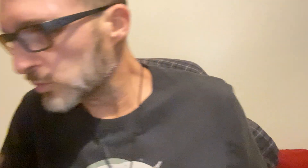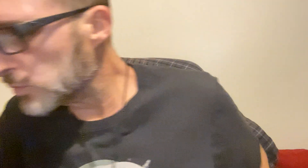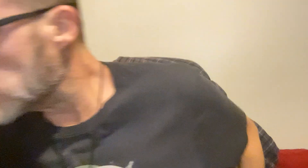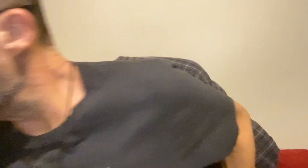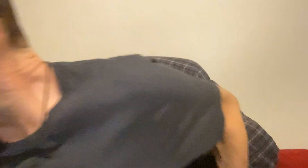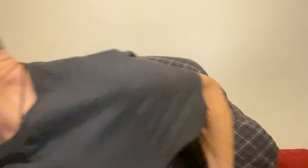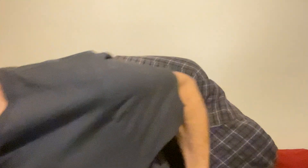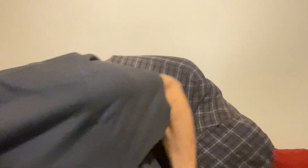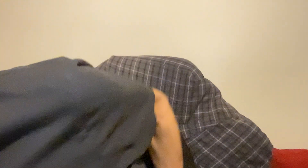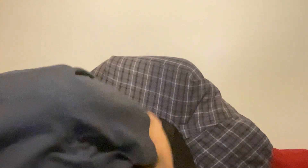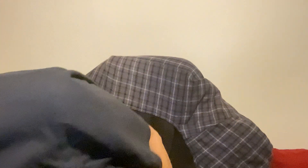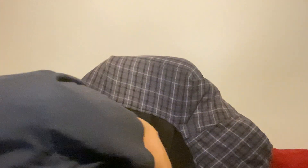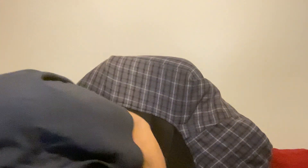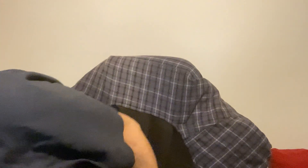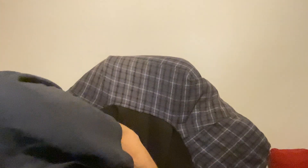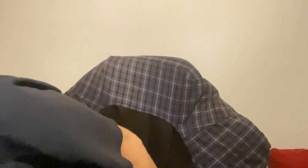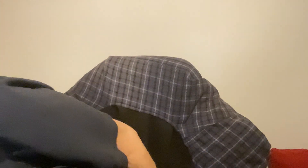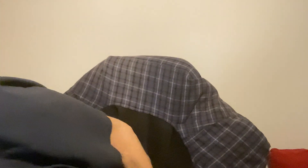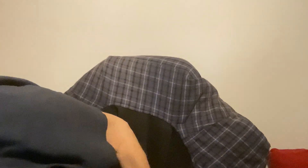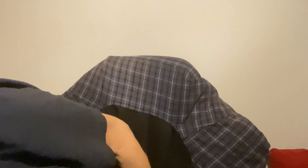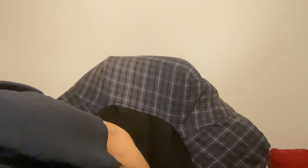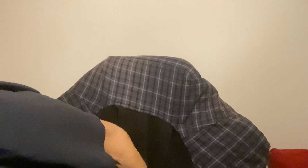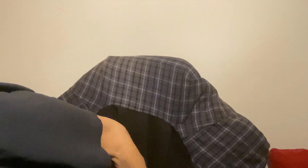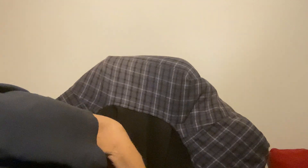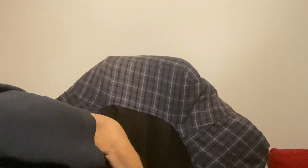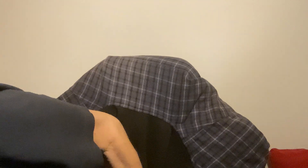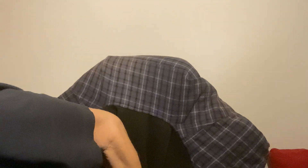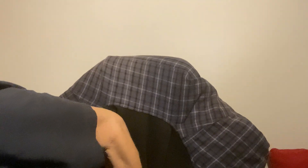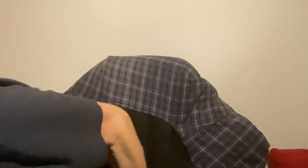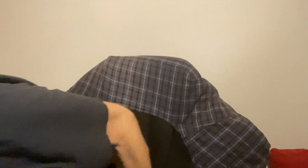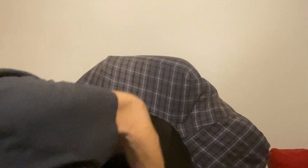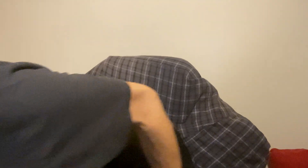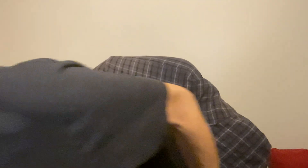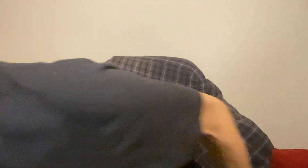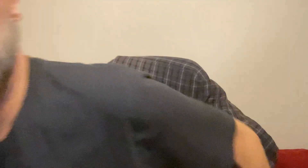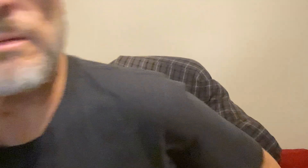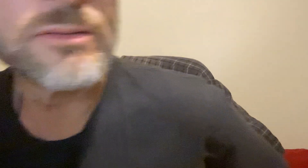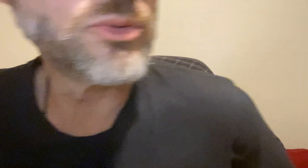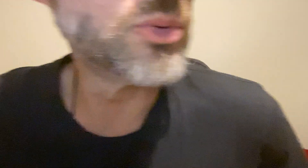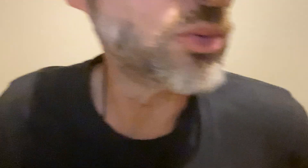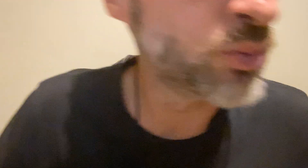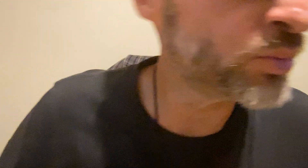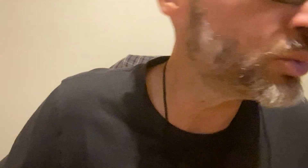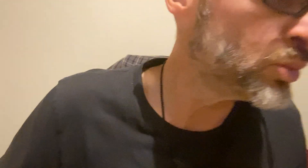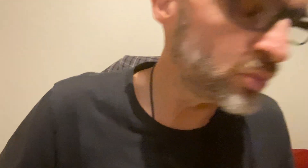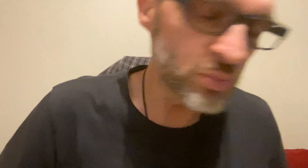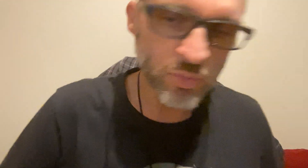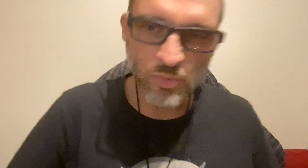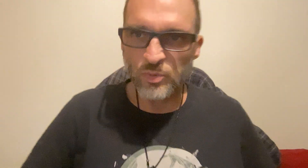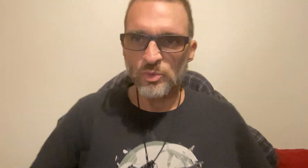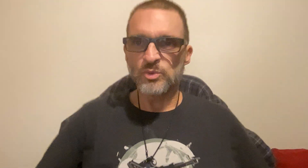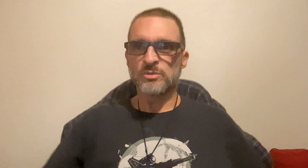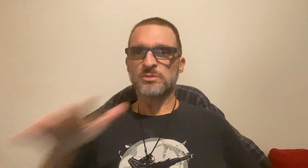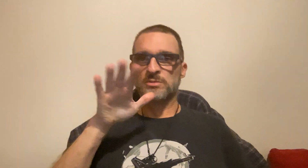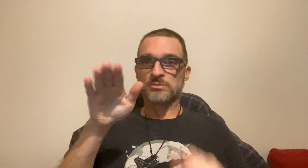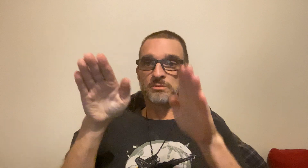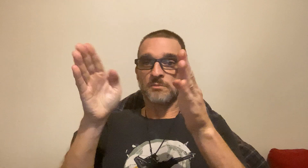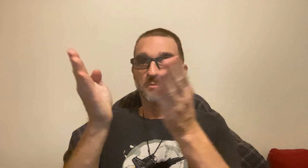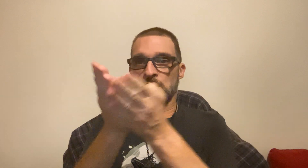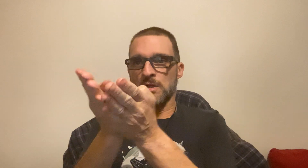*ooow*